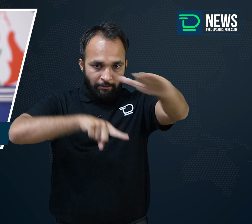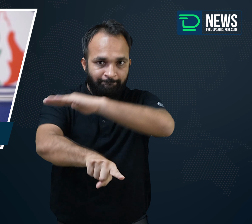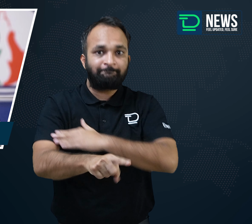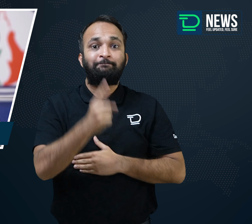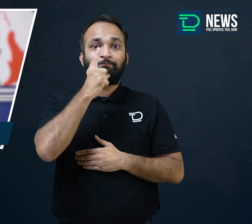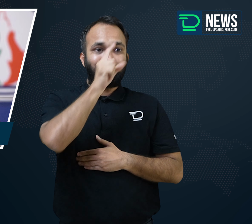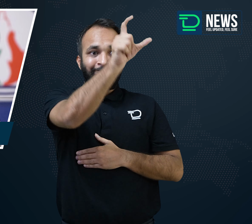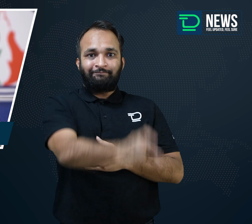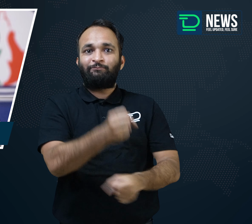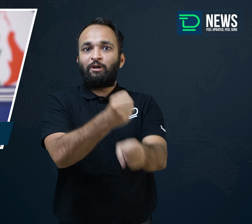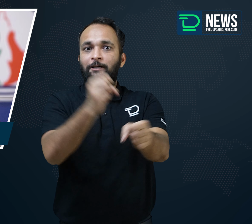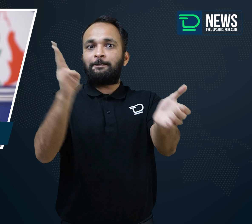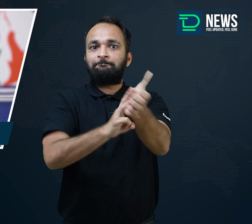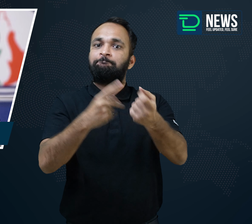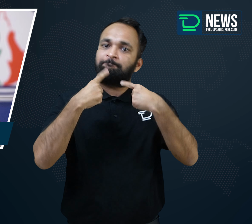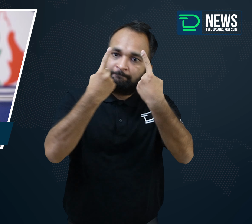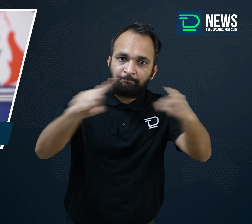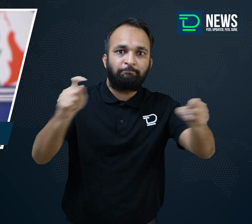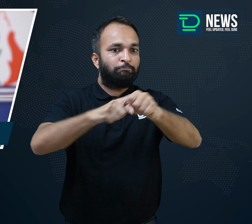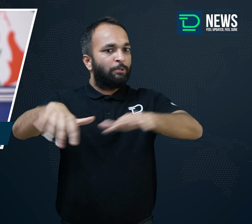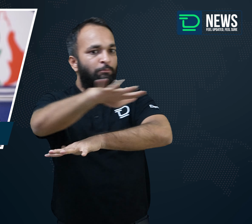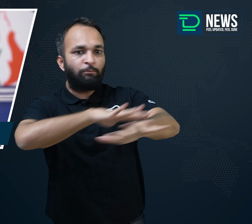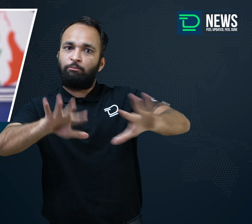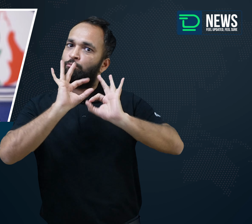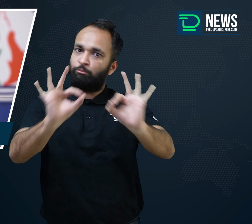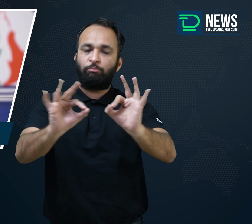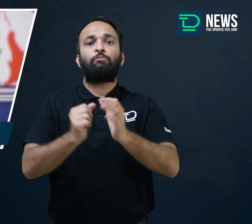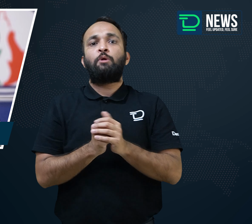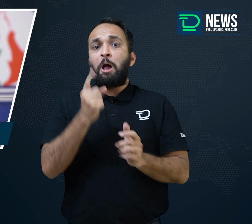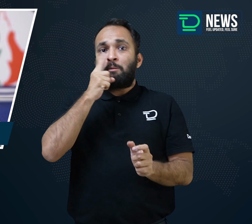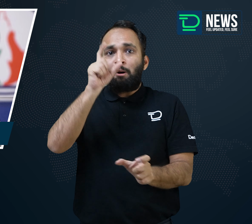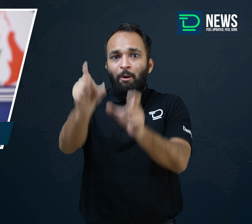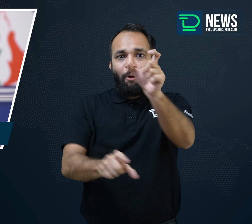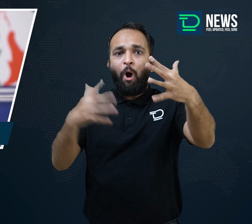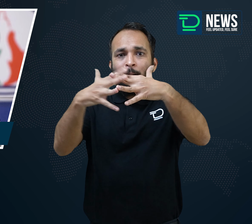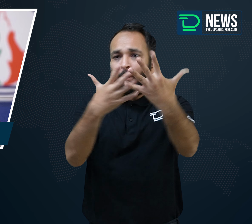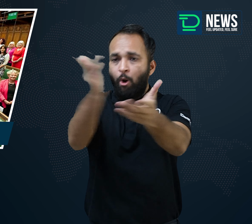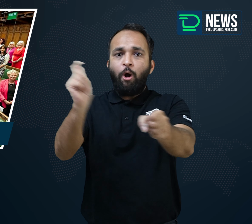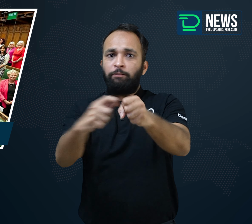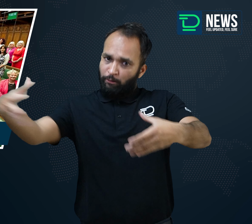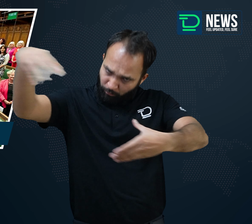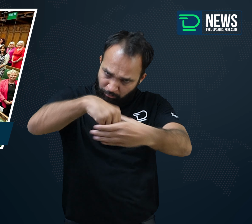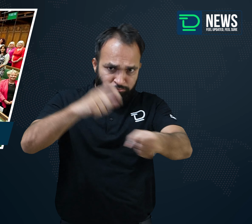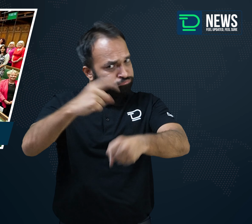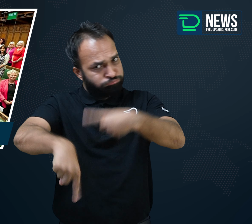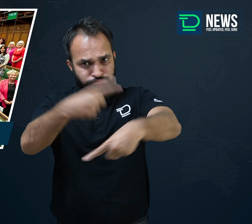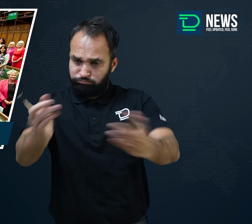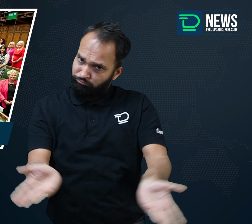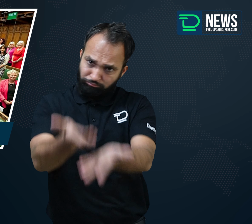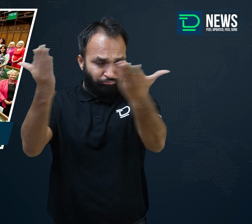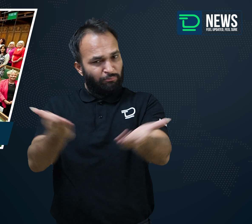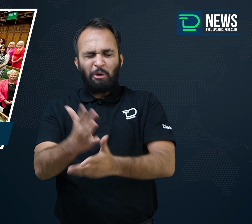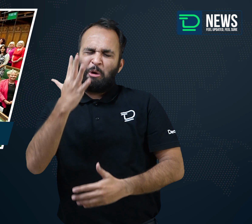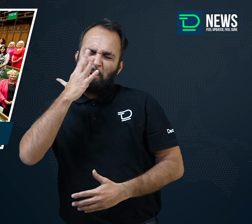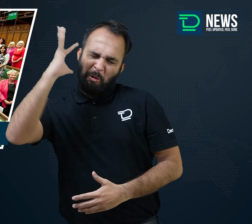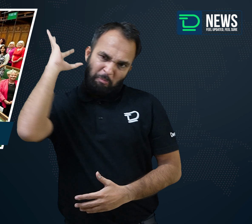She announced that women MP’S were allowed to bring their infants to parliament and work.